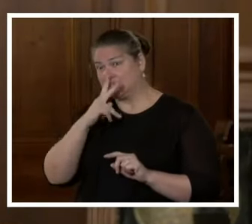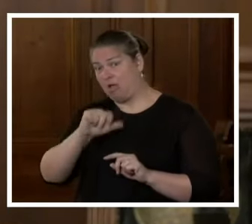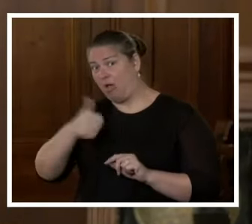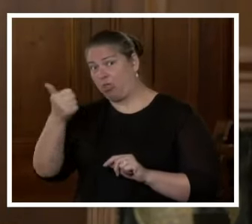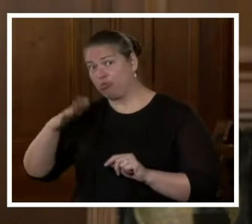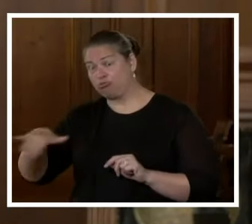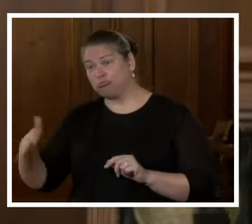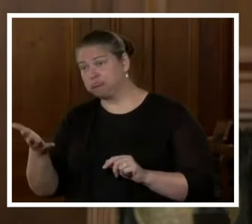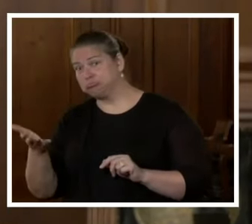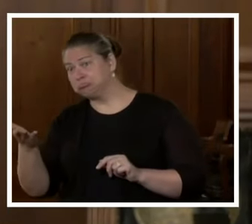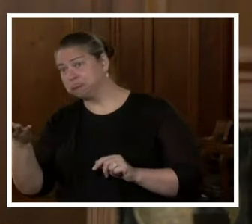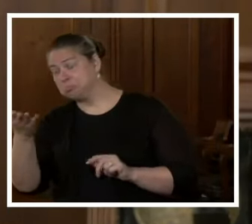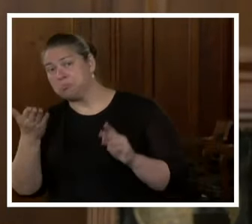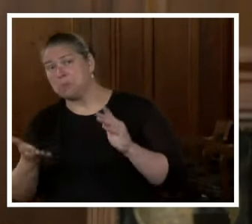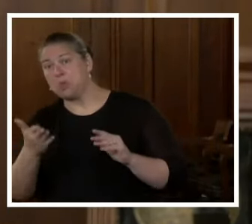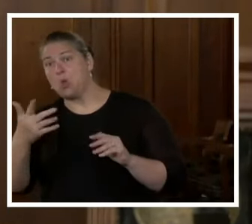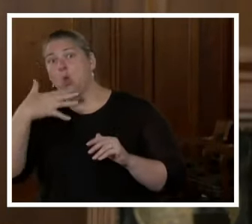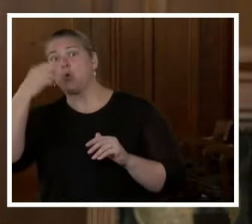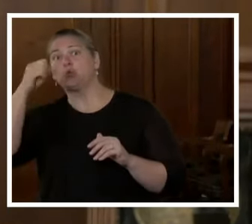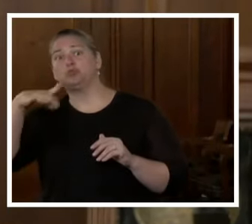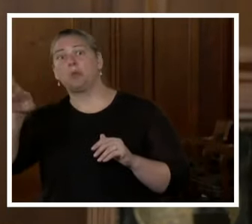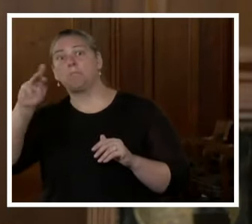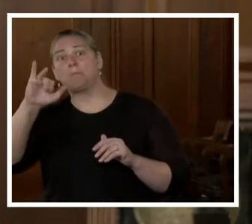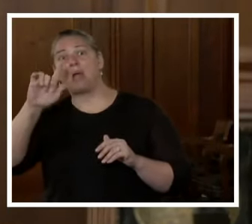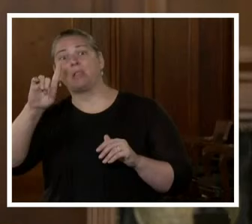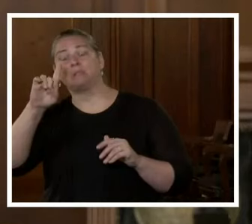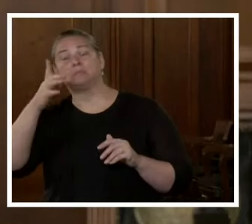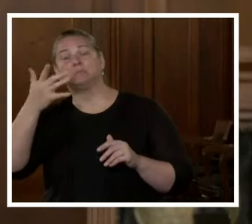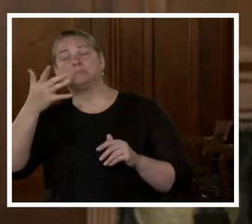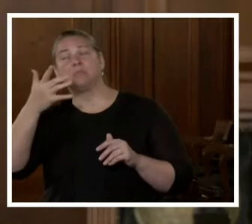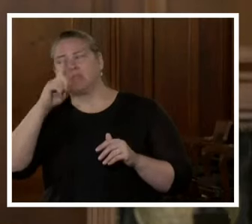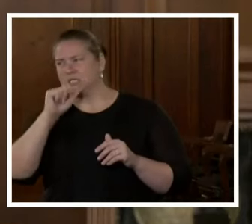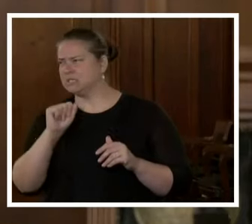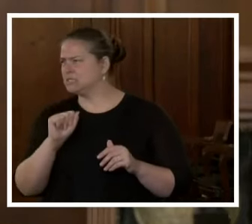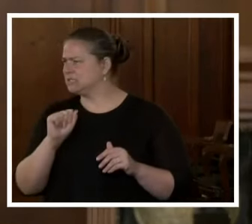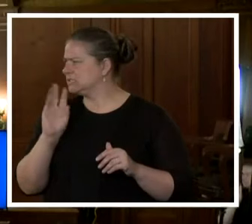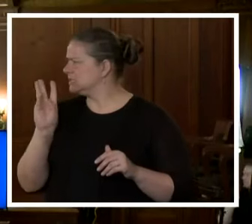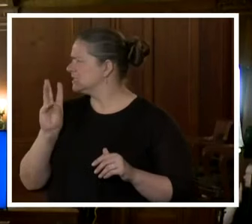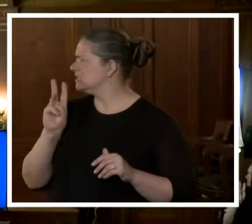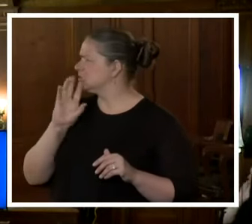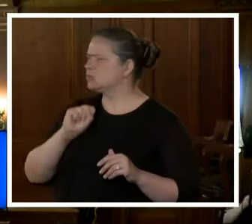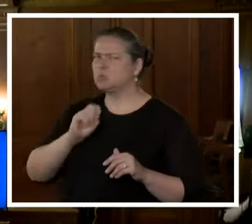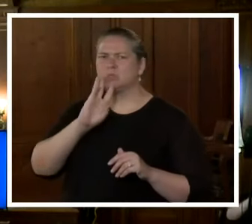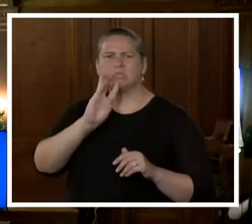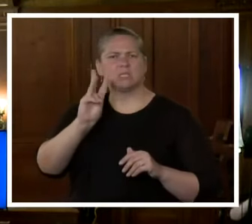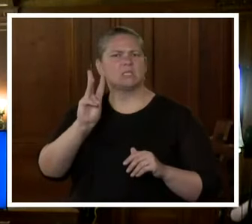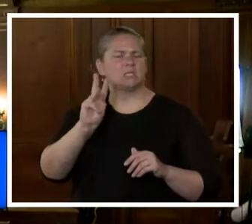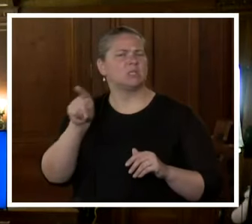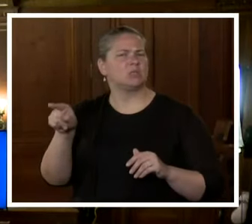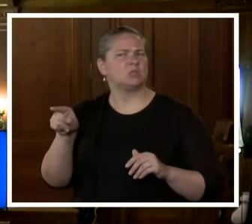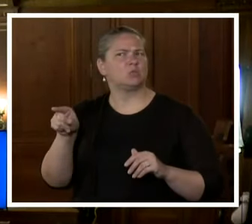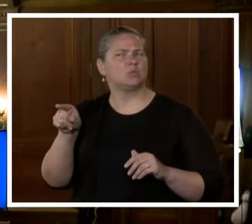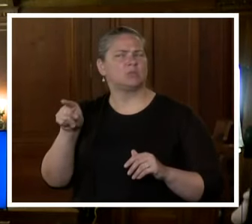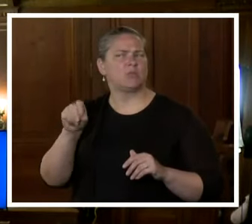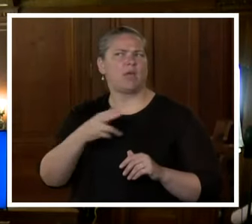AND MAKE THE COMPANY'S HOMETOWN MORE EXCLUSIVE AND MORE INCLUSIVE, INCLUSIVE AND